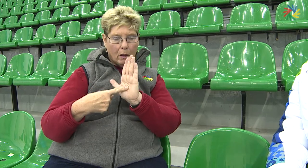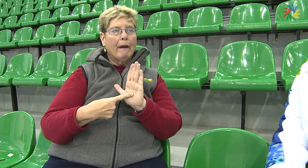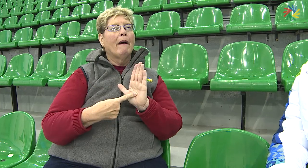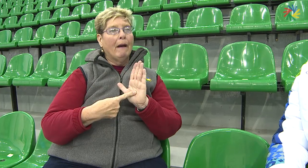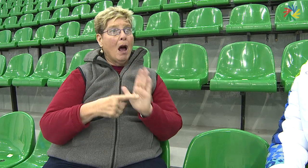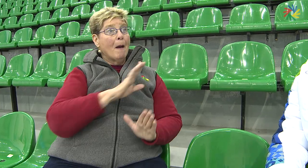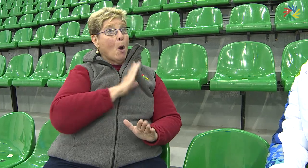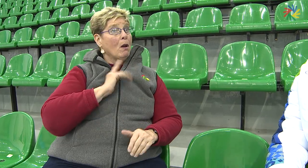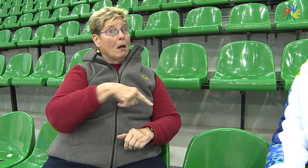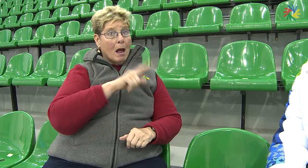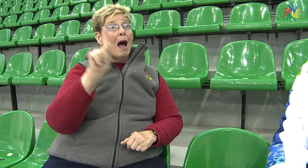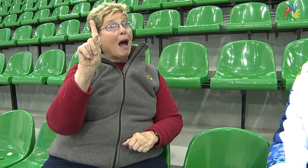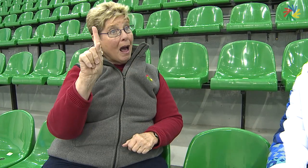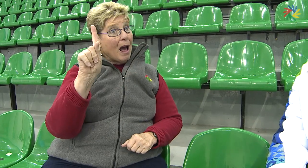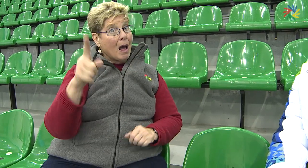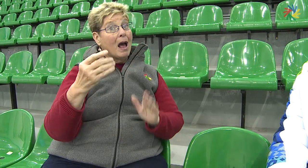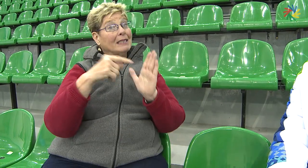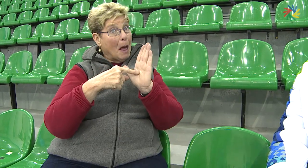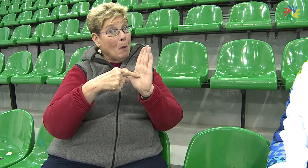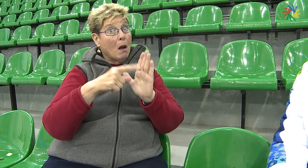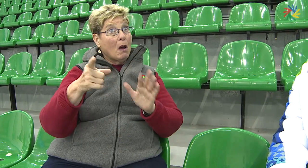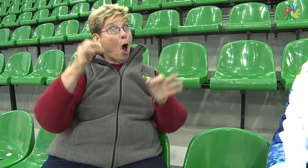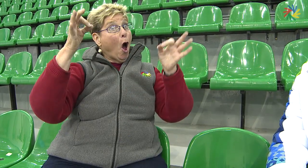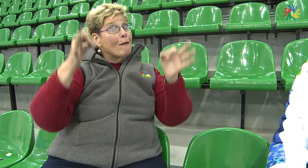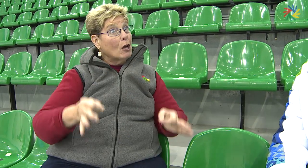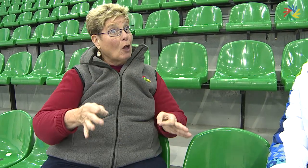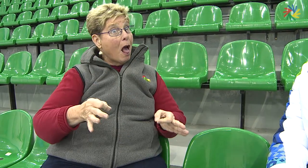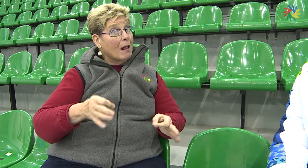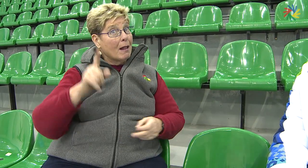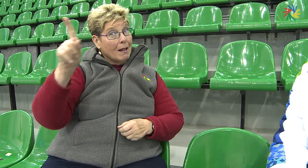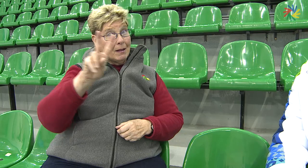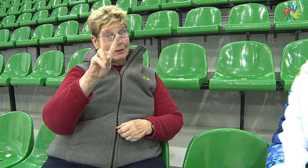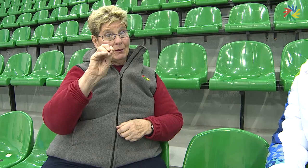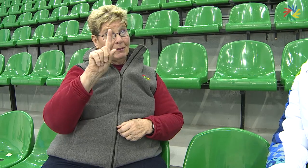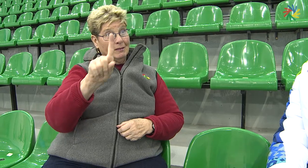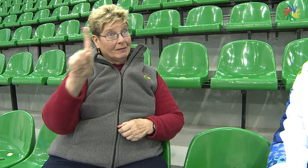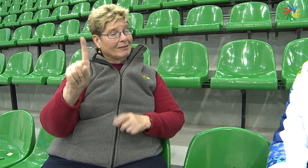of it becoming official at the 2011 [Winter Deaflympics], however, the Board reminded me that according to the statutes, this sport could not become official in 2011